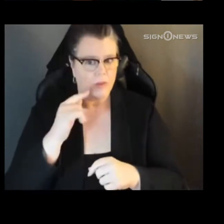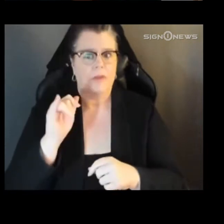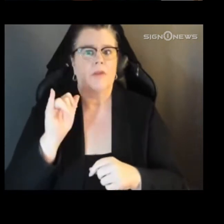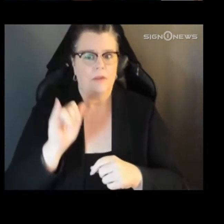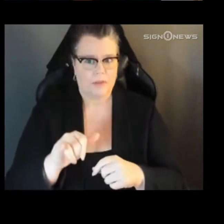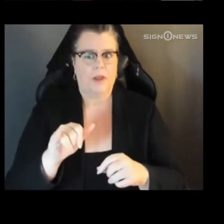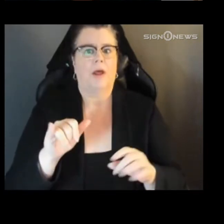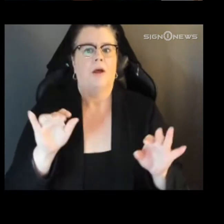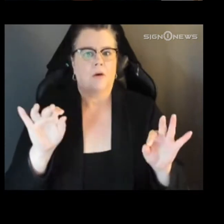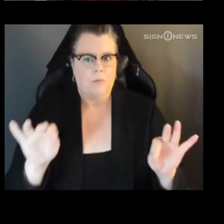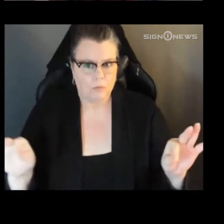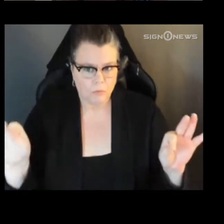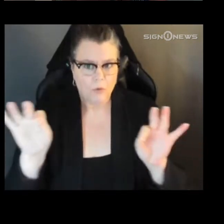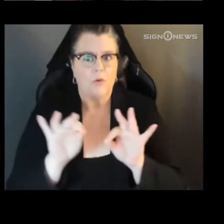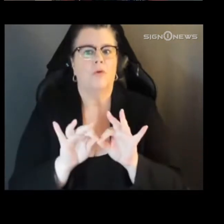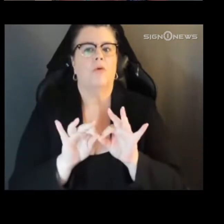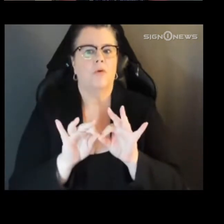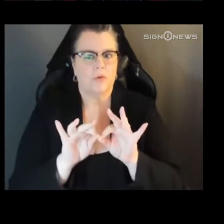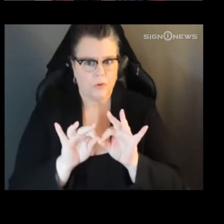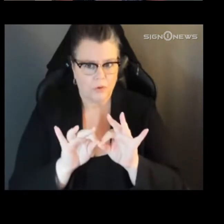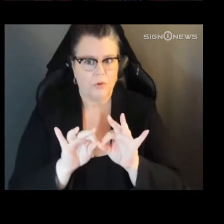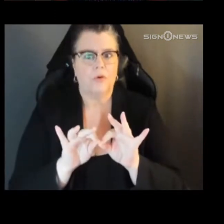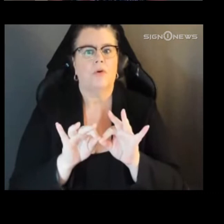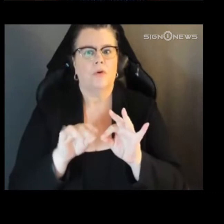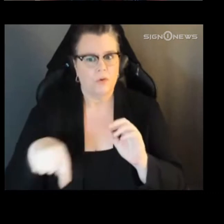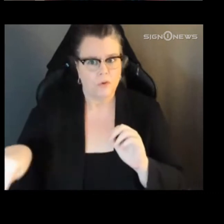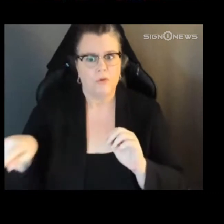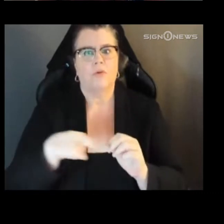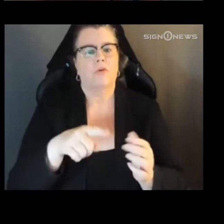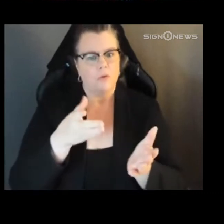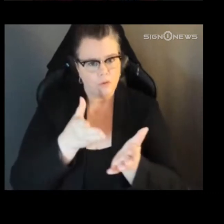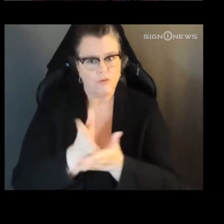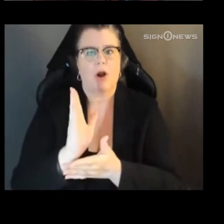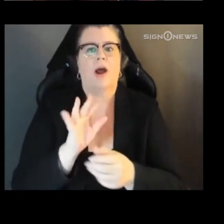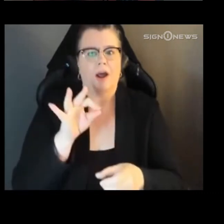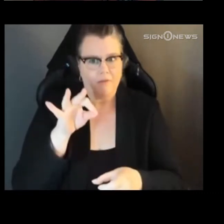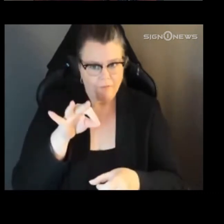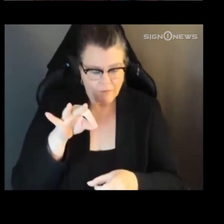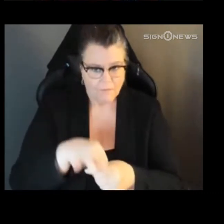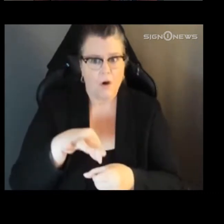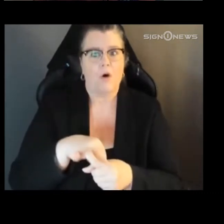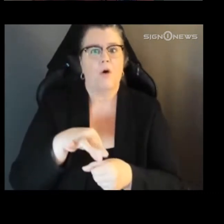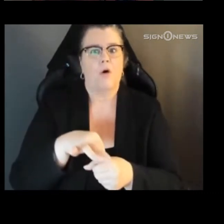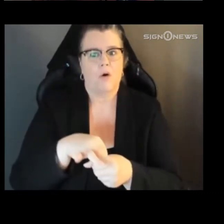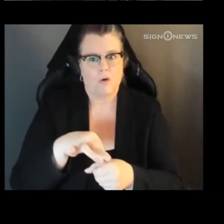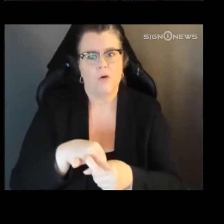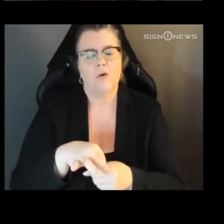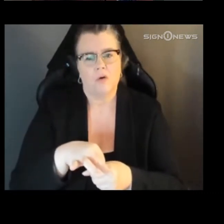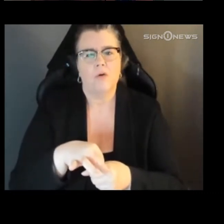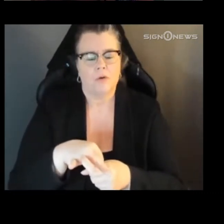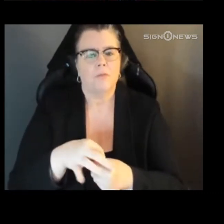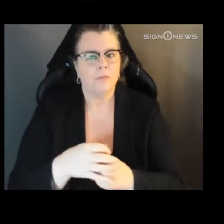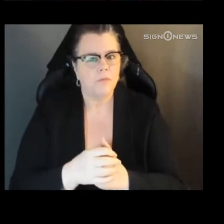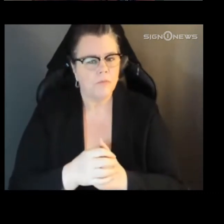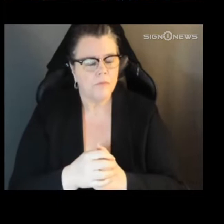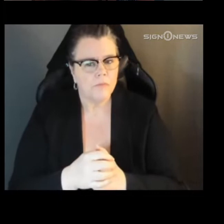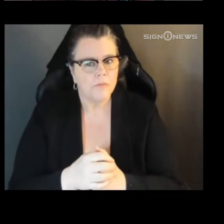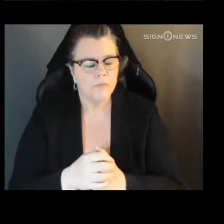it's an important before your American citizens and we should write have that